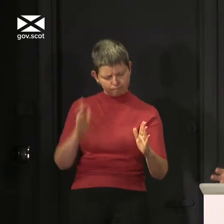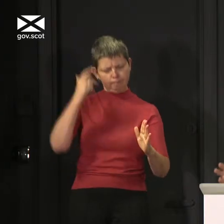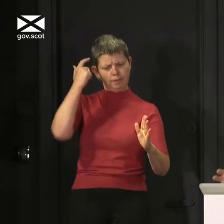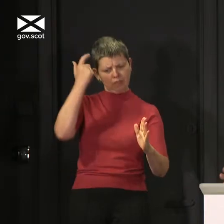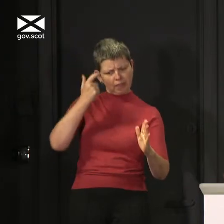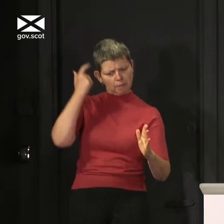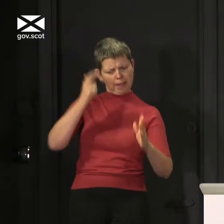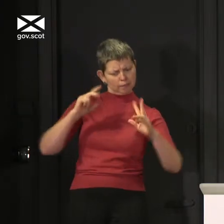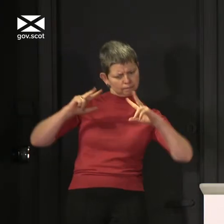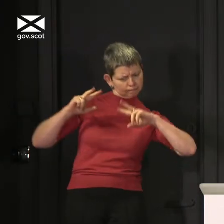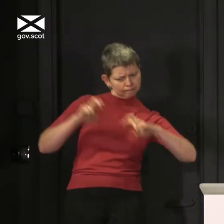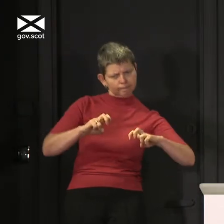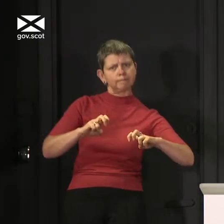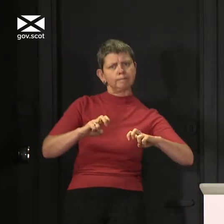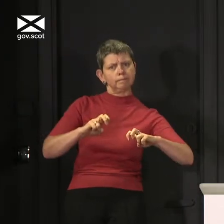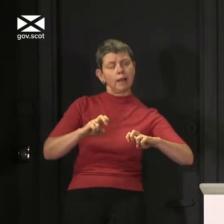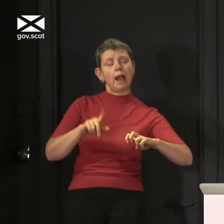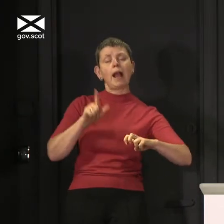very soon, setting out our own decision.